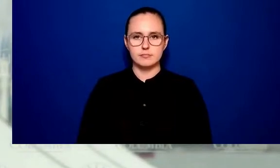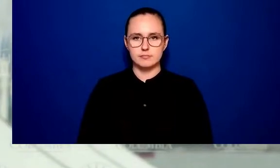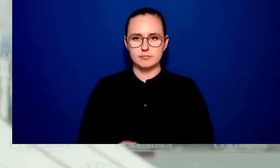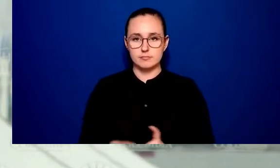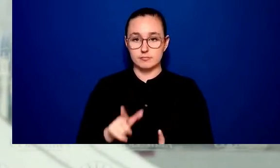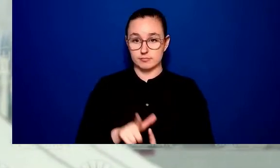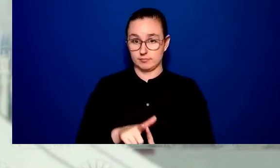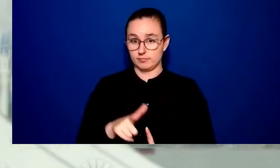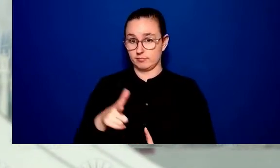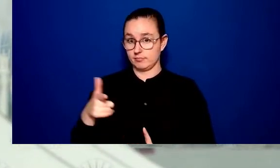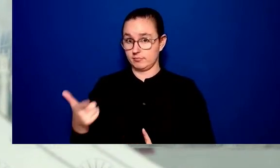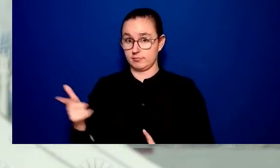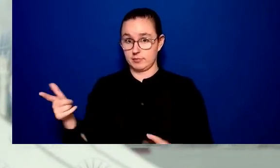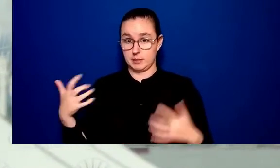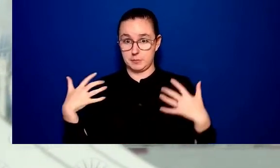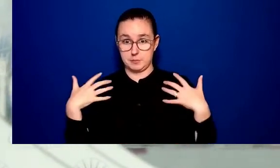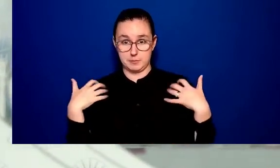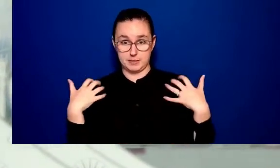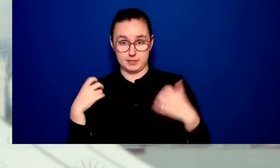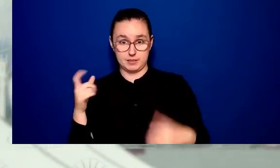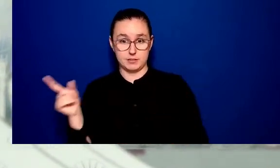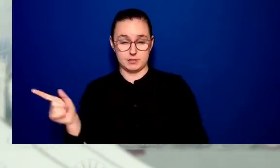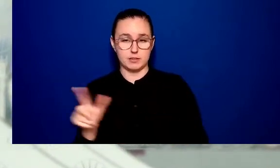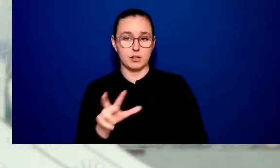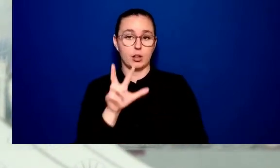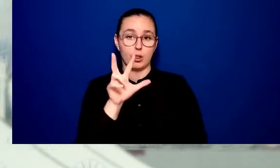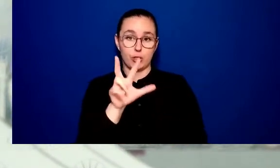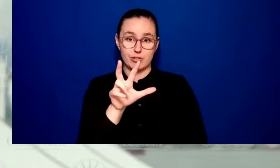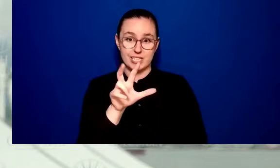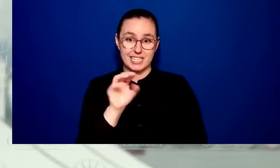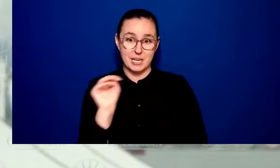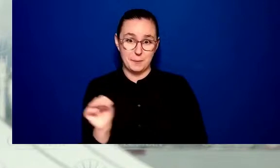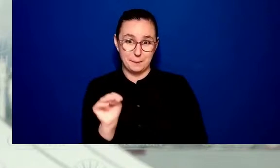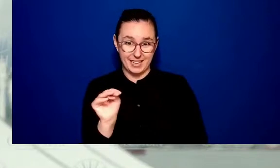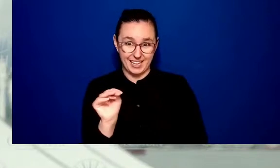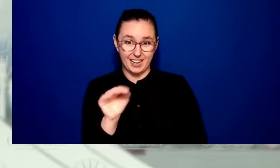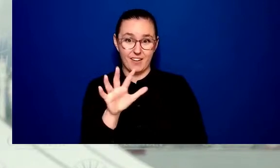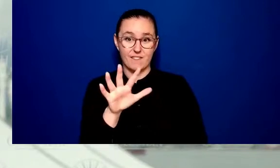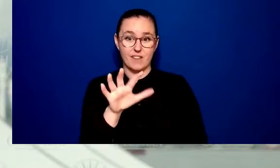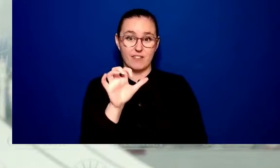3,565,660. People have